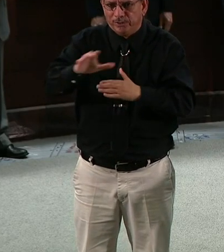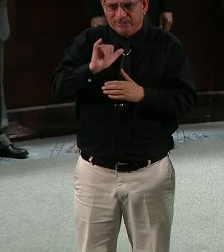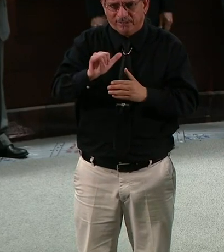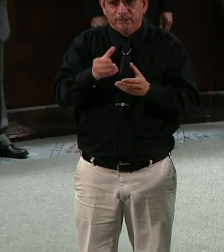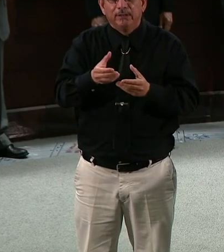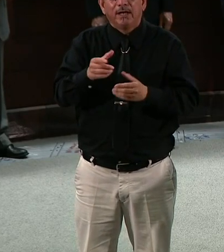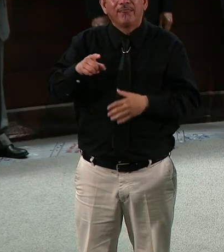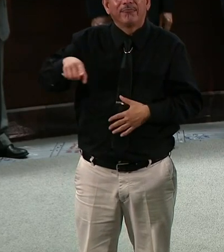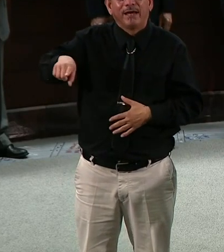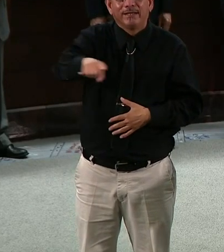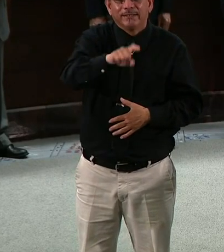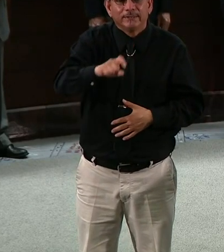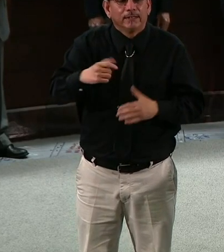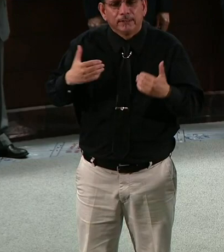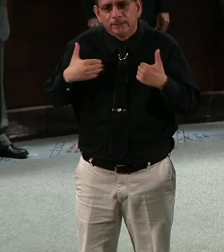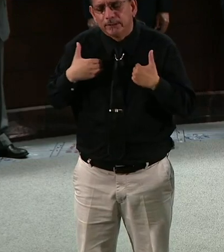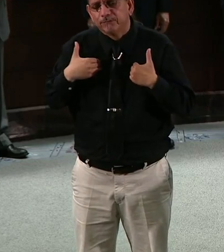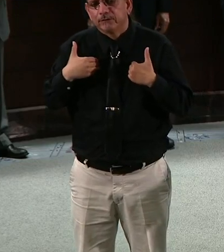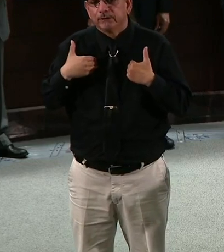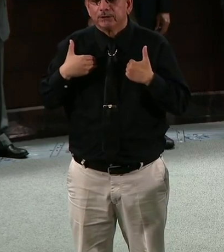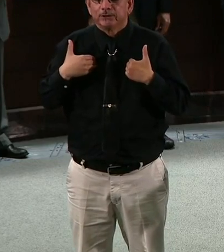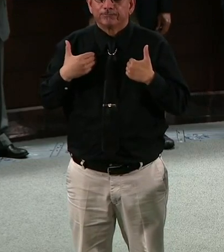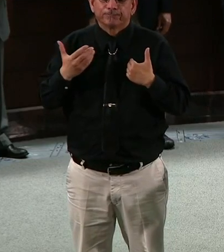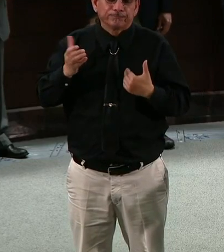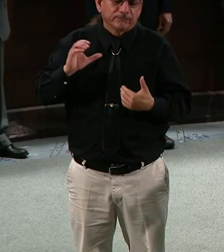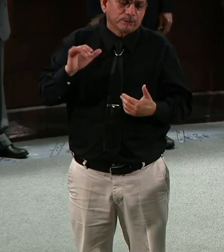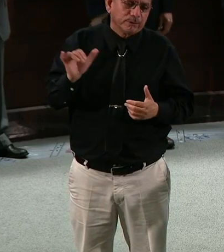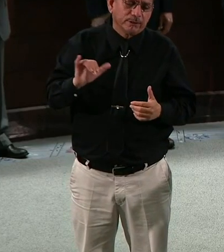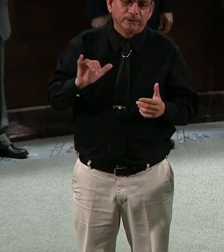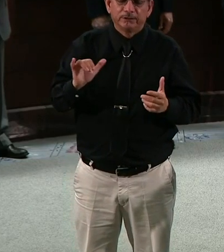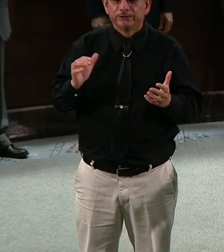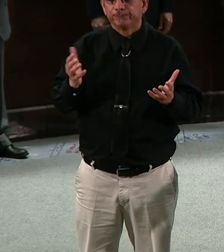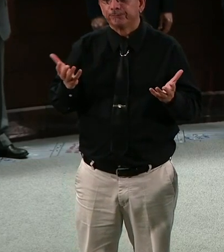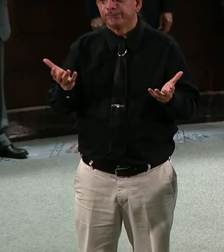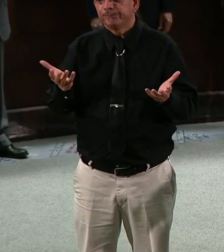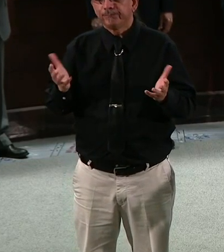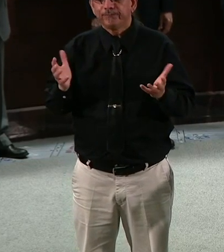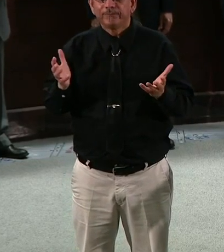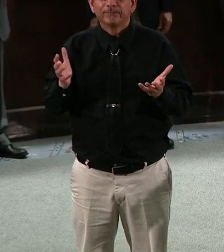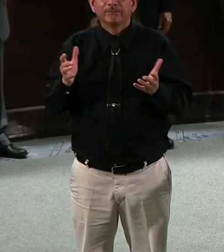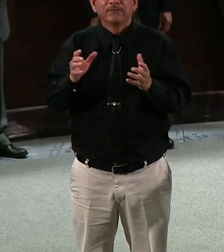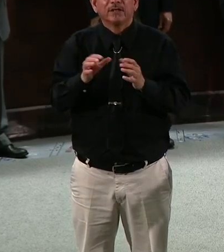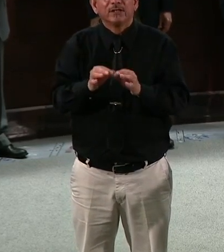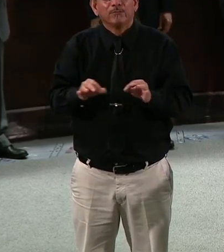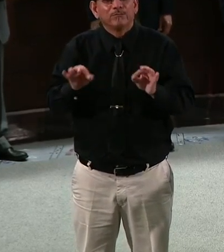YOU. LAST CONTACTED BECAUSE- IS.